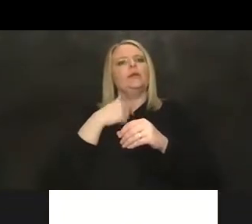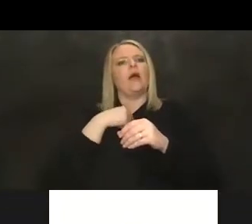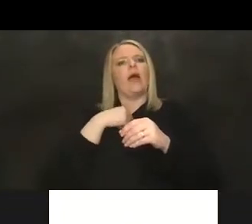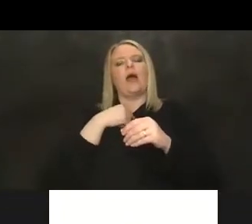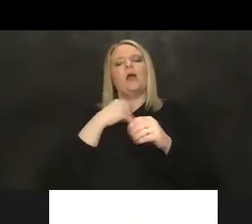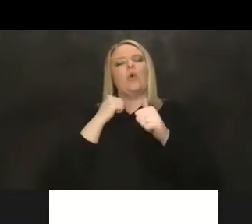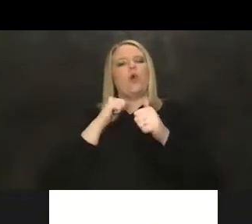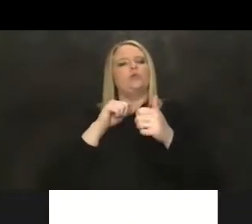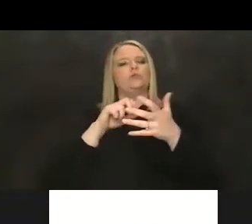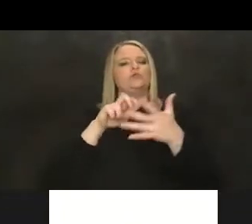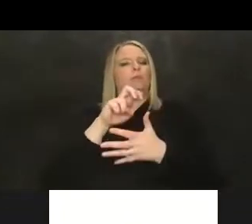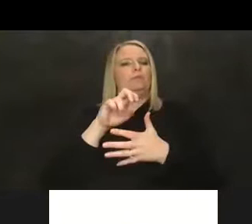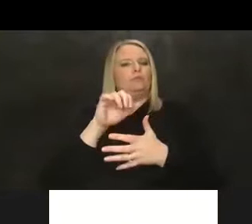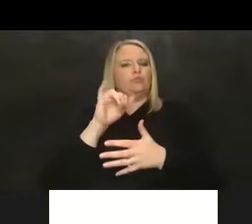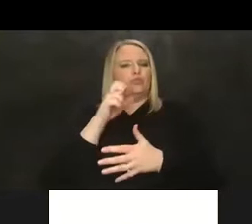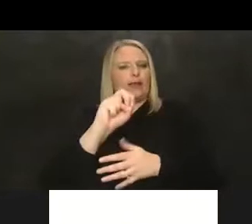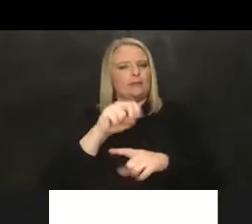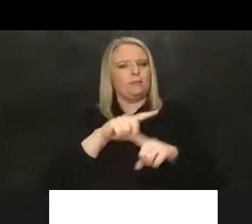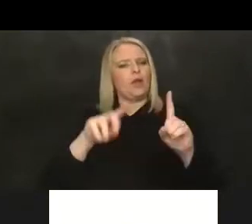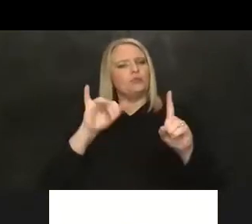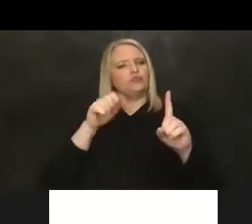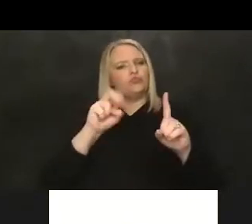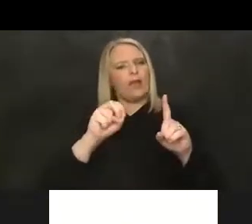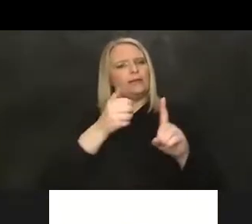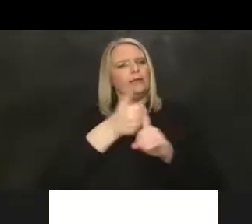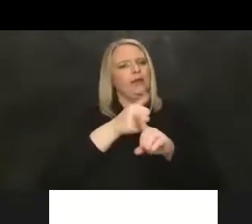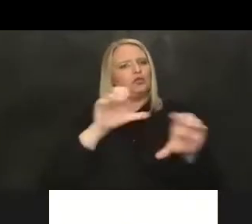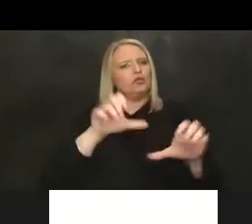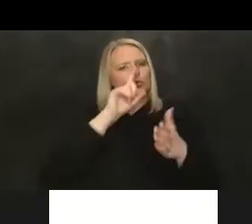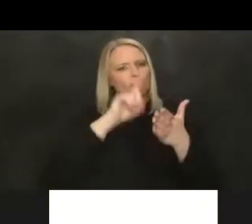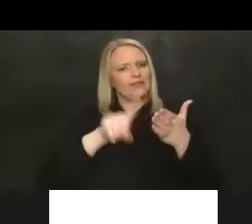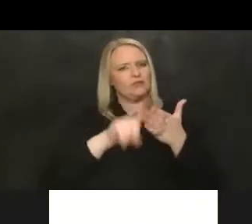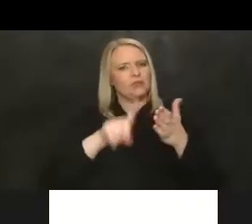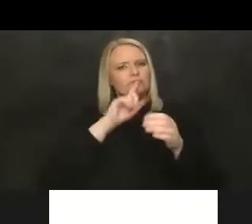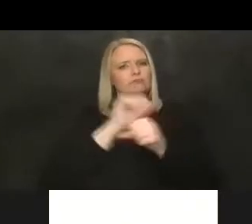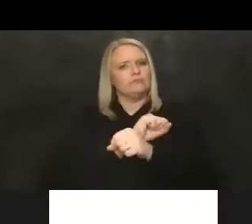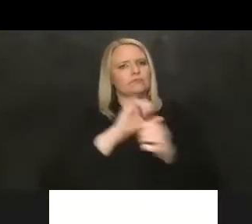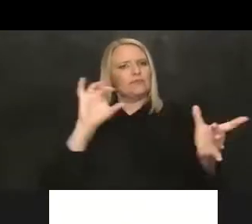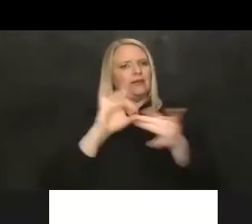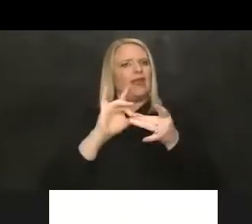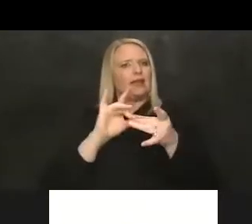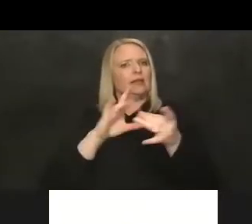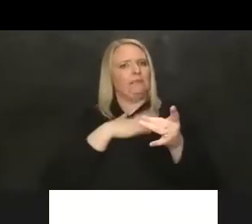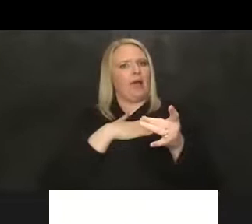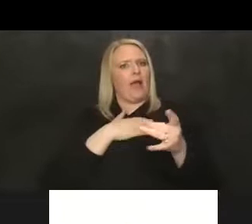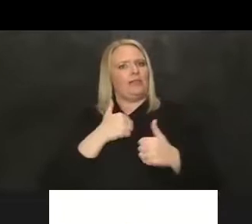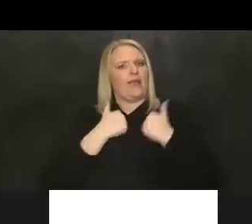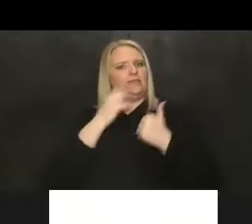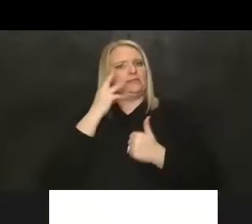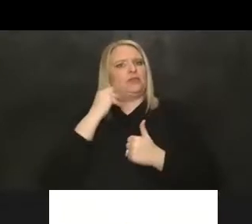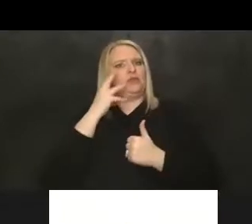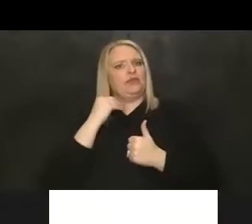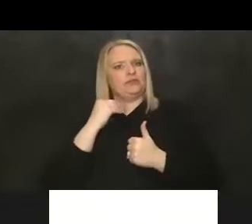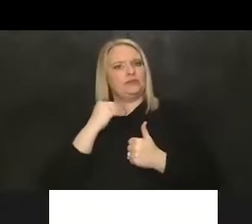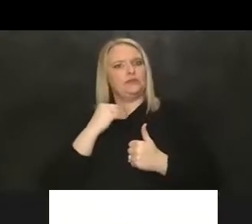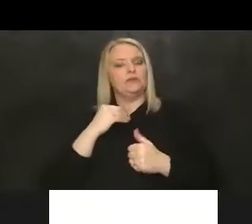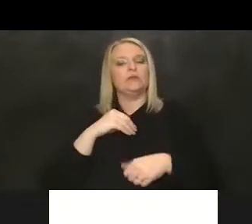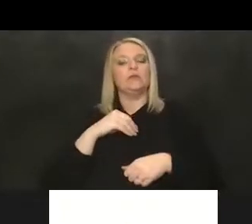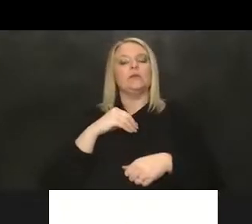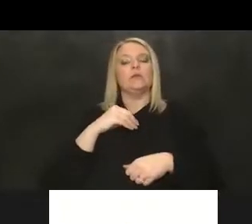some research that completely connects with my lived experience- the year that I won the Candida,